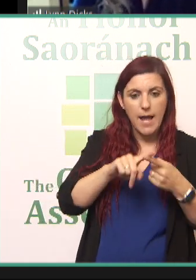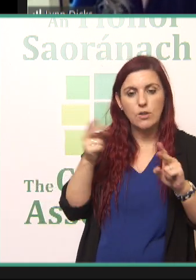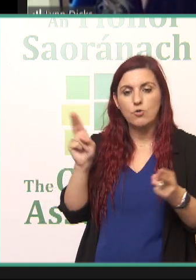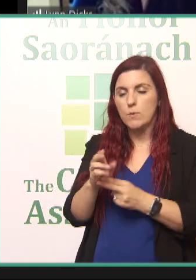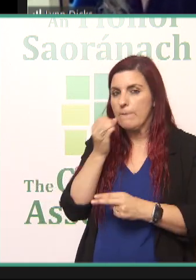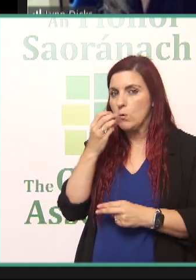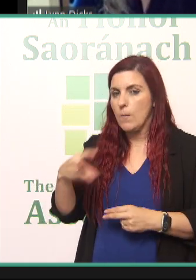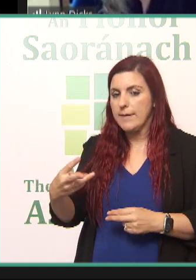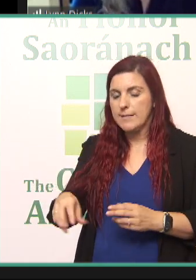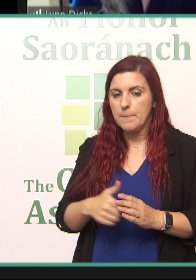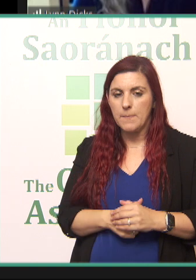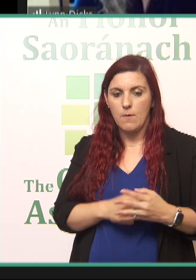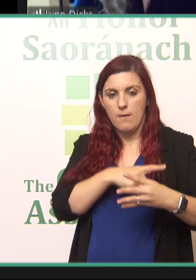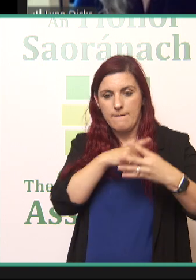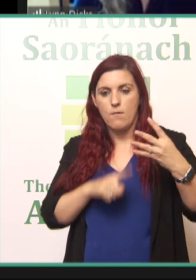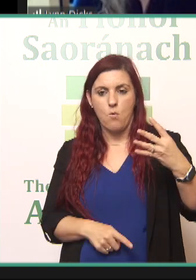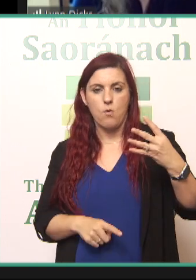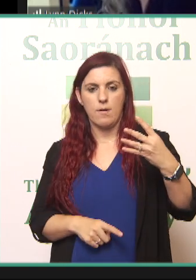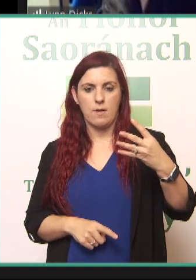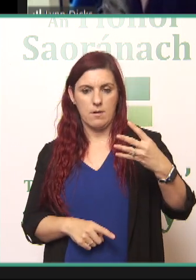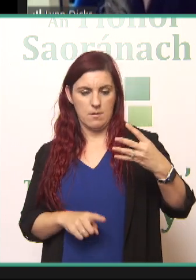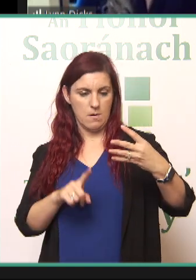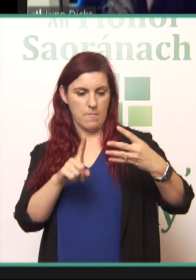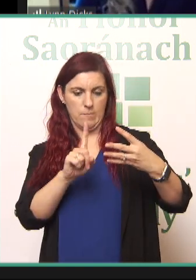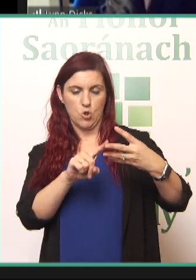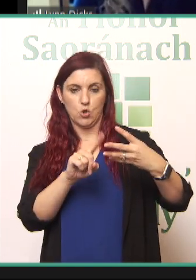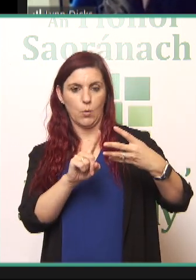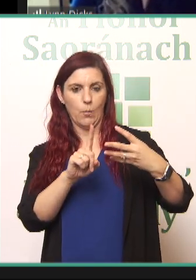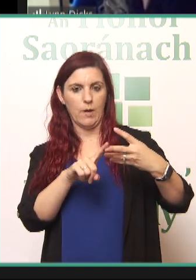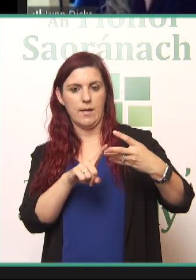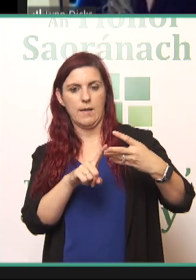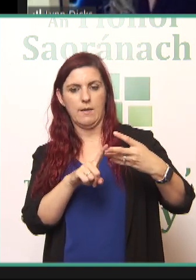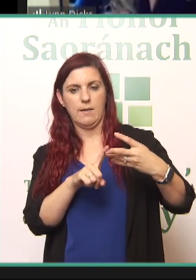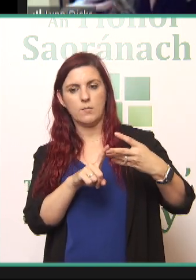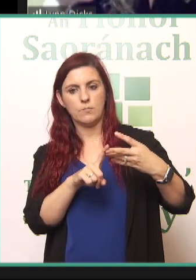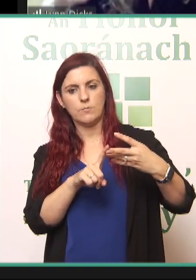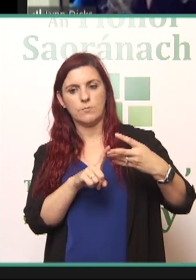from this list of four this number two there producing food efficiently to reduce the the